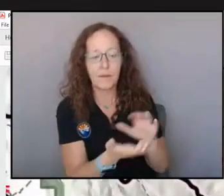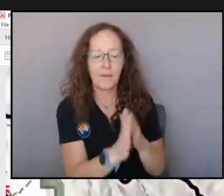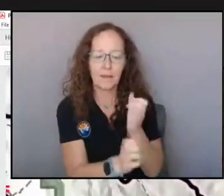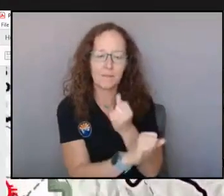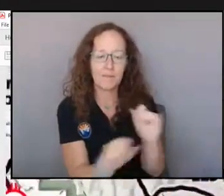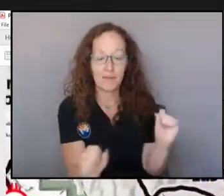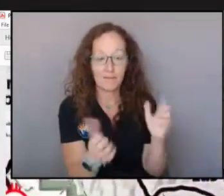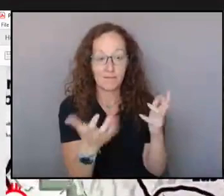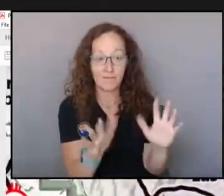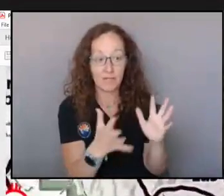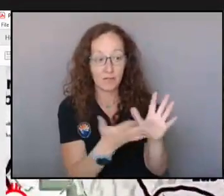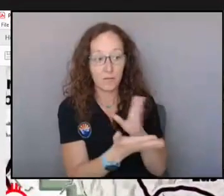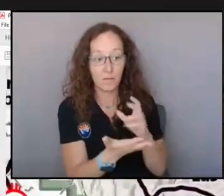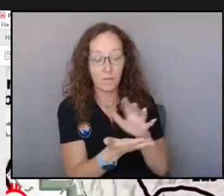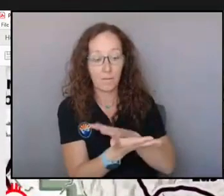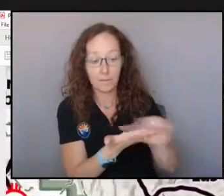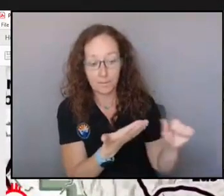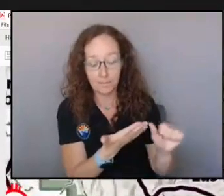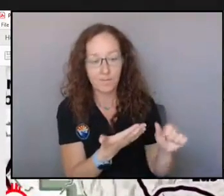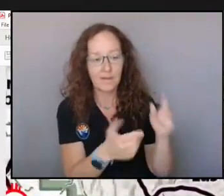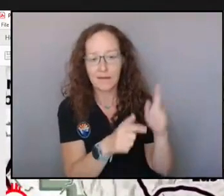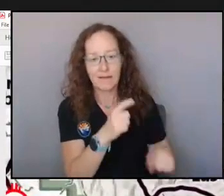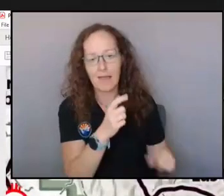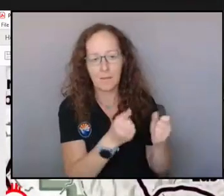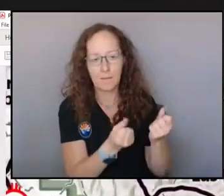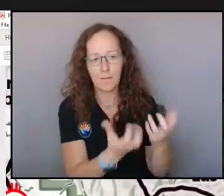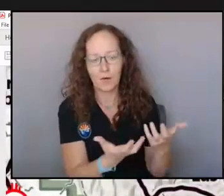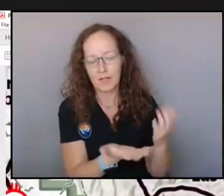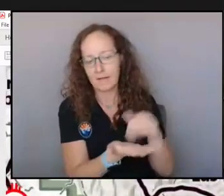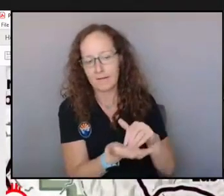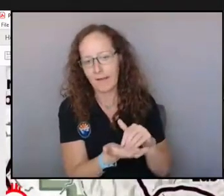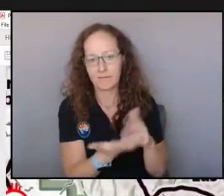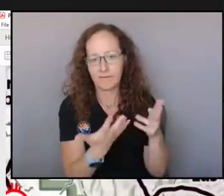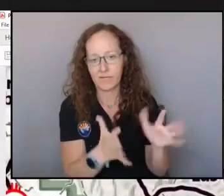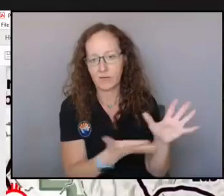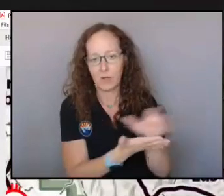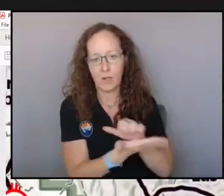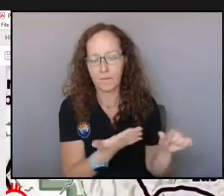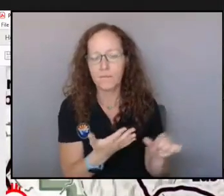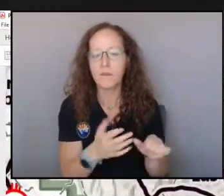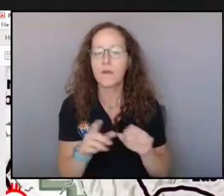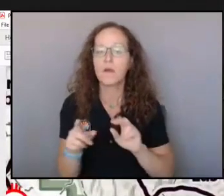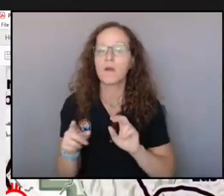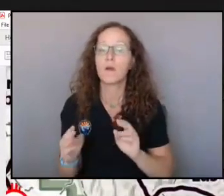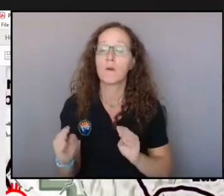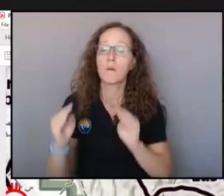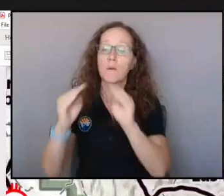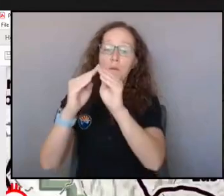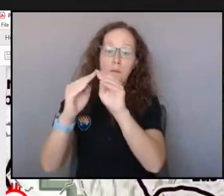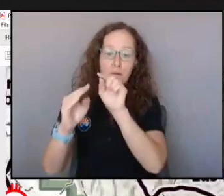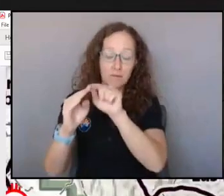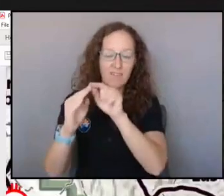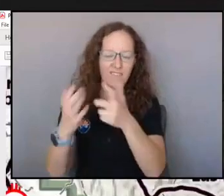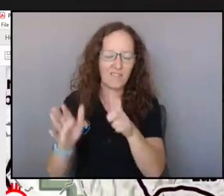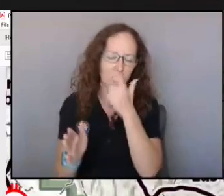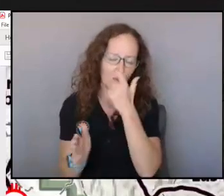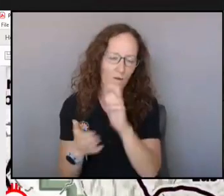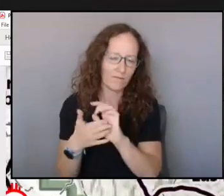THE NORTHERN TIP, YOU SAW THAT VIDEO. THE HOT SPOTS ARE BEING LIMITED, HOWEVER, THERE IS STILL OPEN LINE THERE AND THAT WEST-SOUTHWEST WINDS